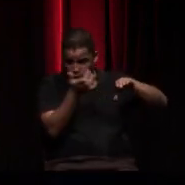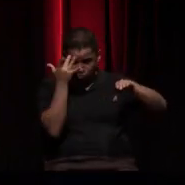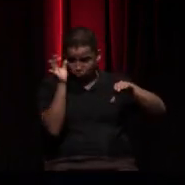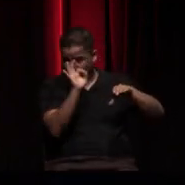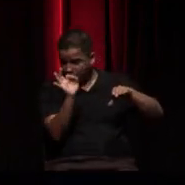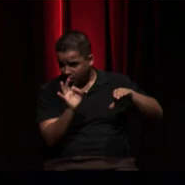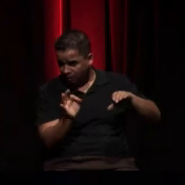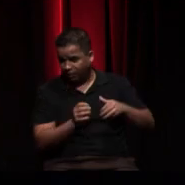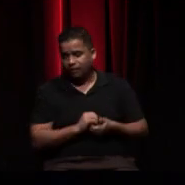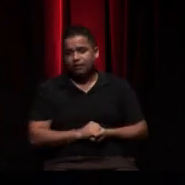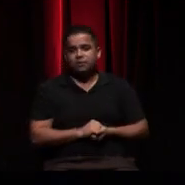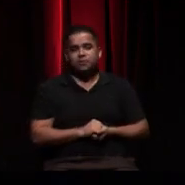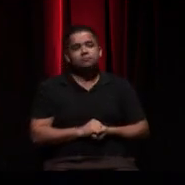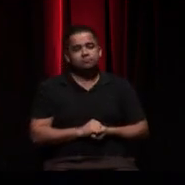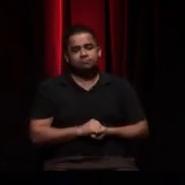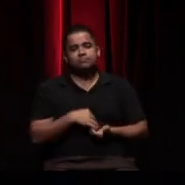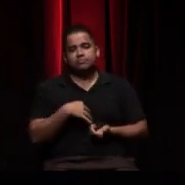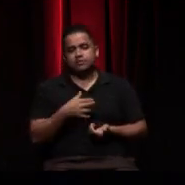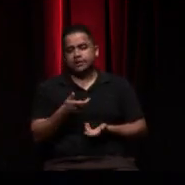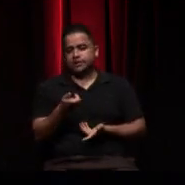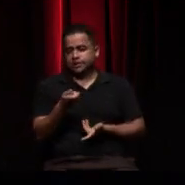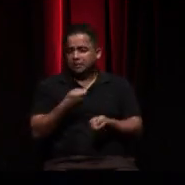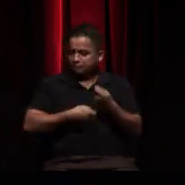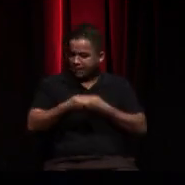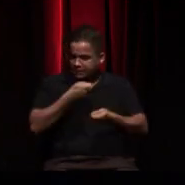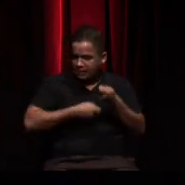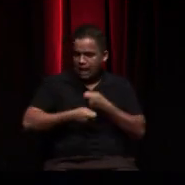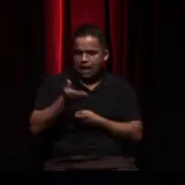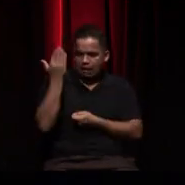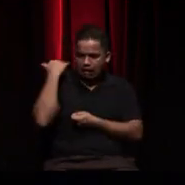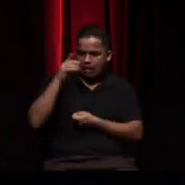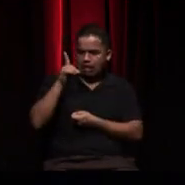Back in 1900 that businessman,